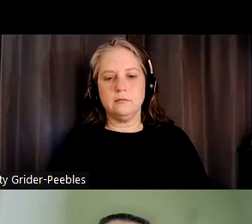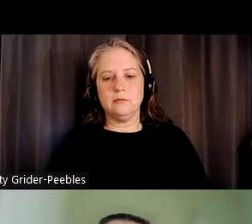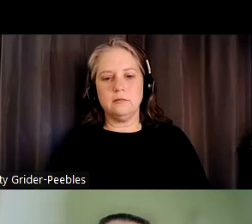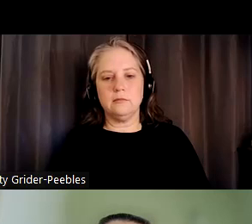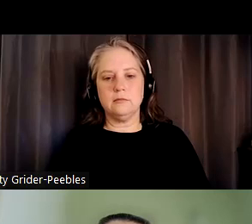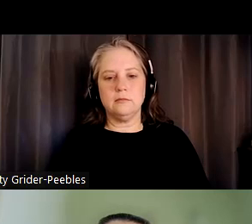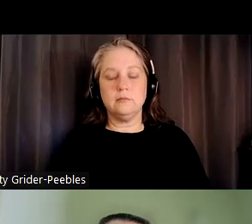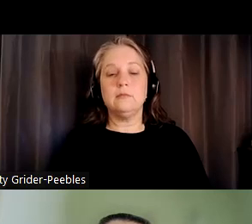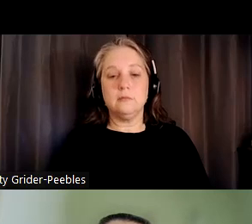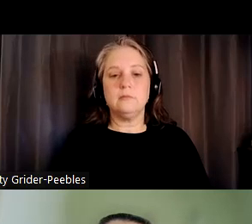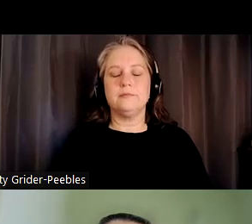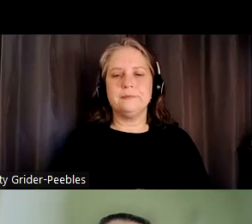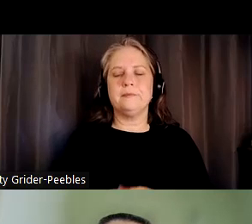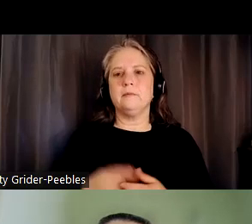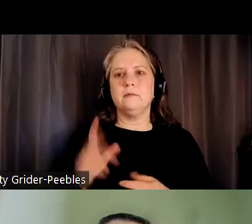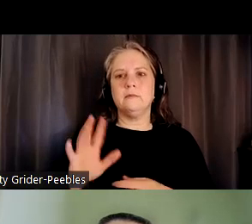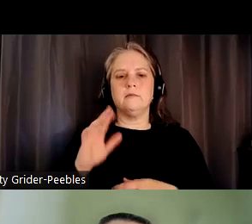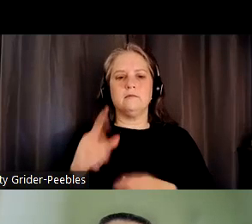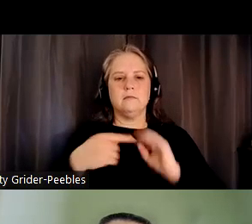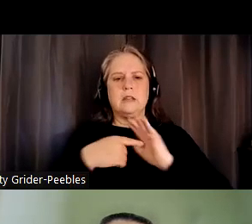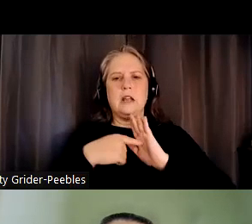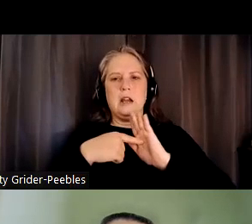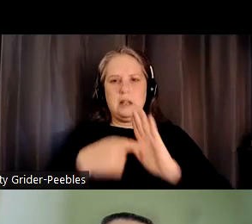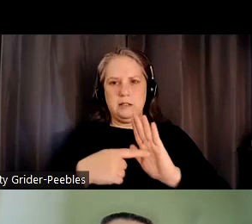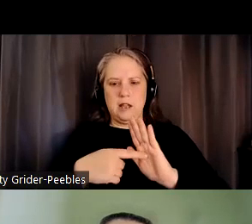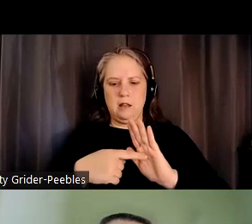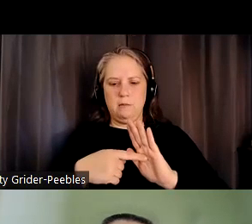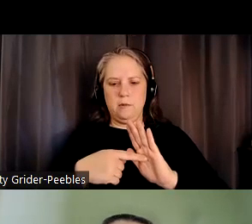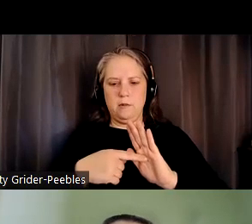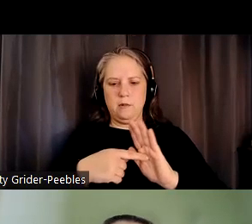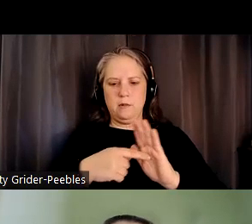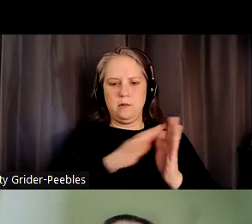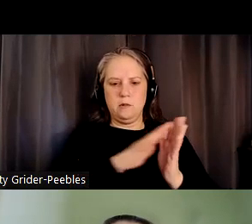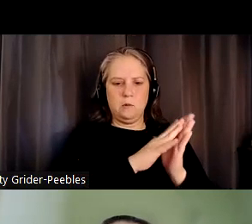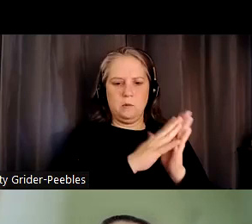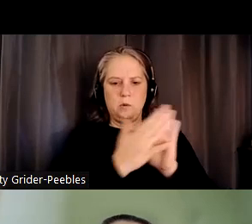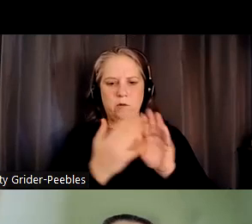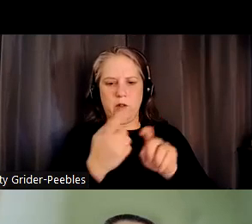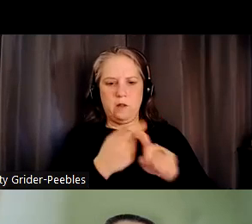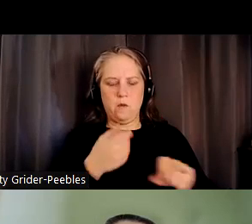I have here "an example moving from slave to enslaved people.